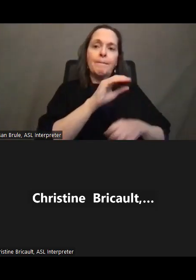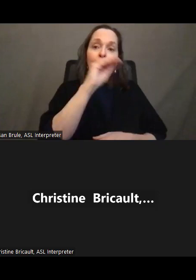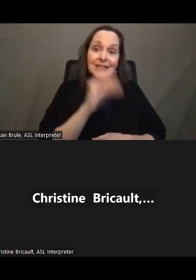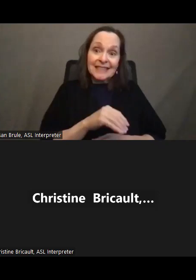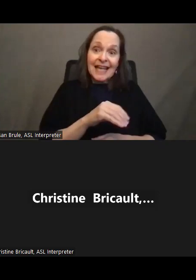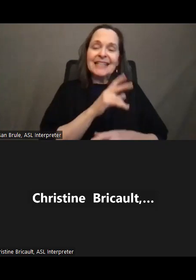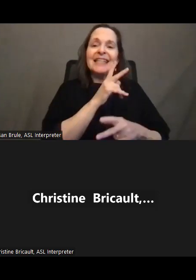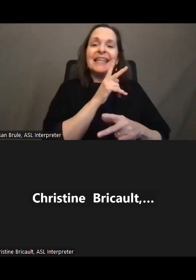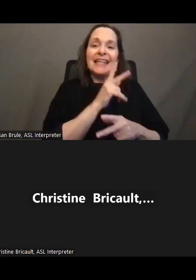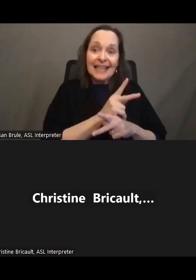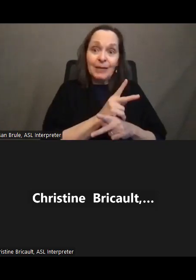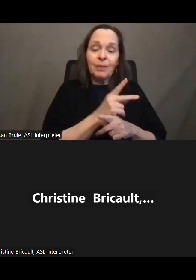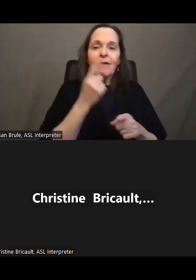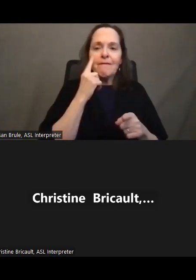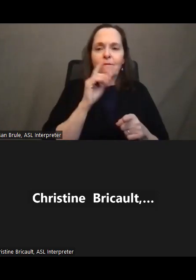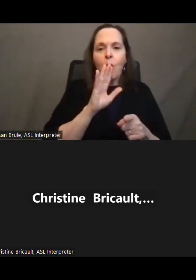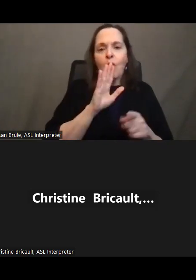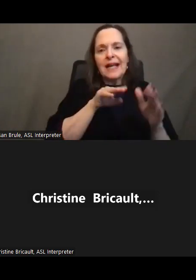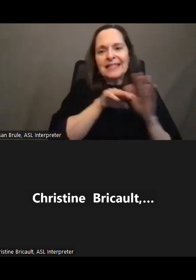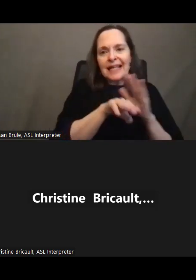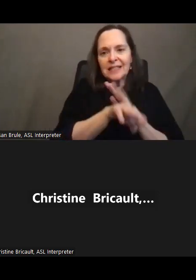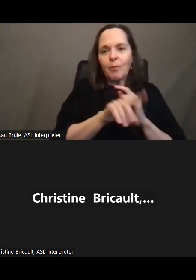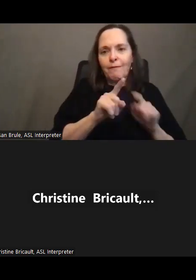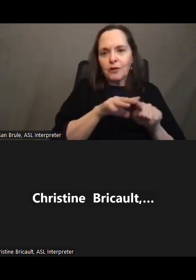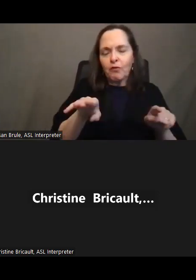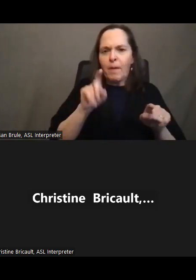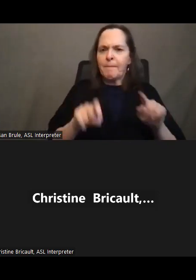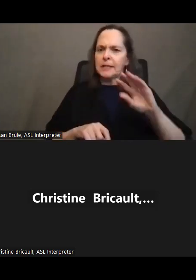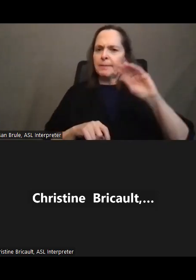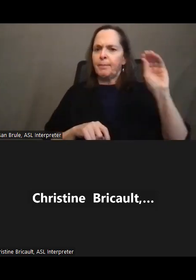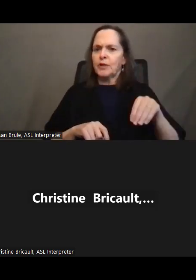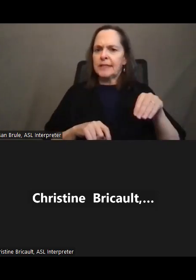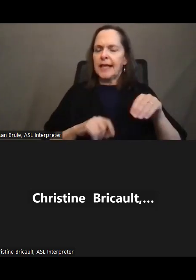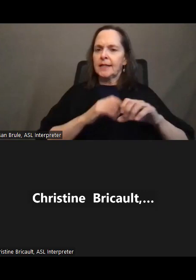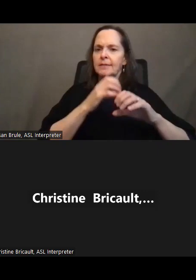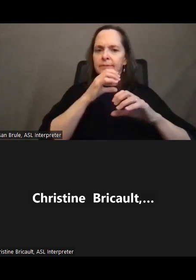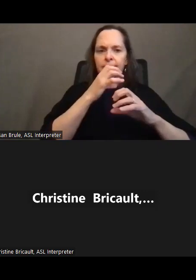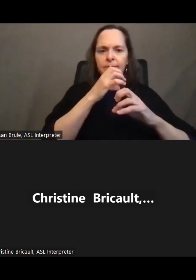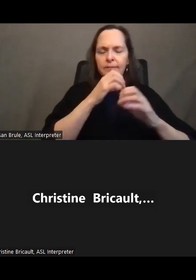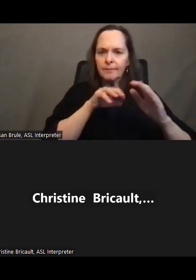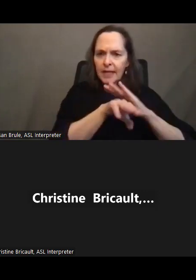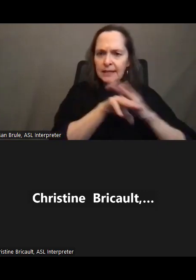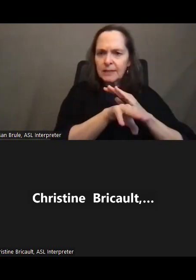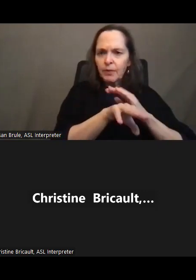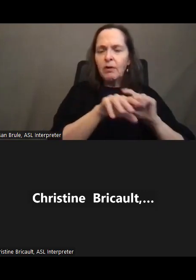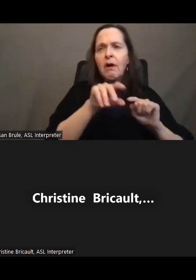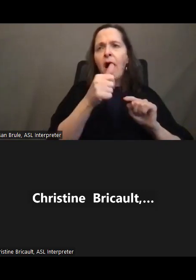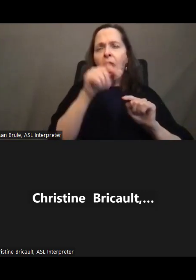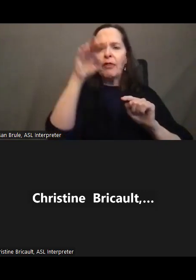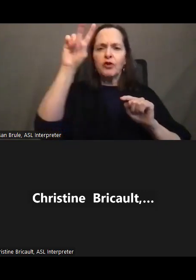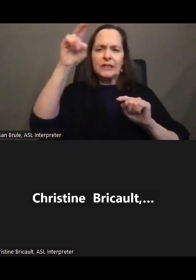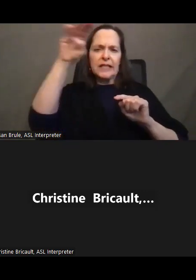Yeah, and that -- san serif, if I know that print is easier for people